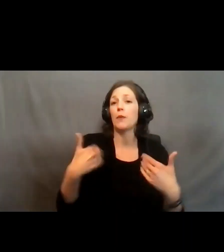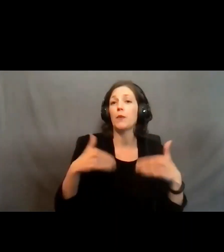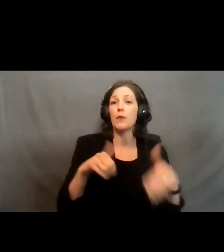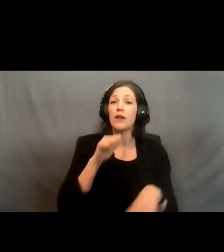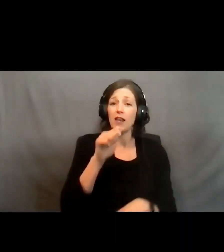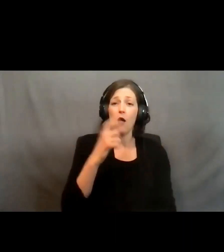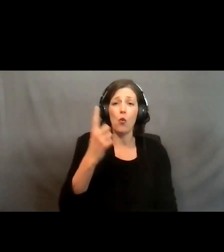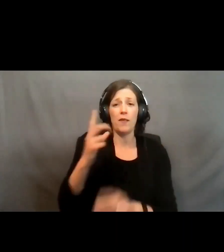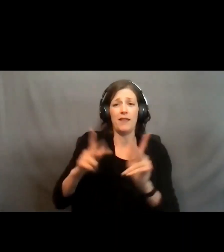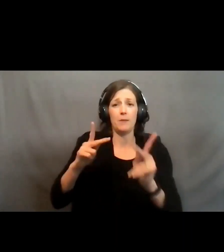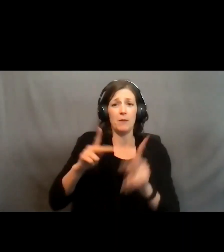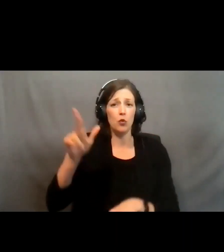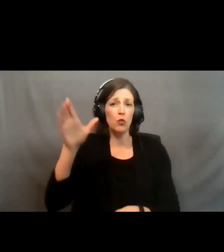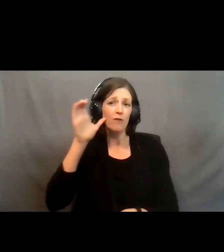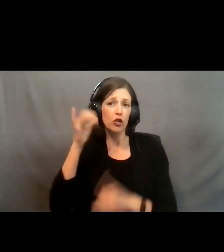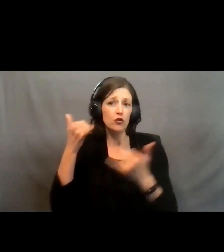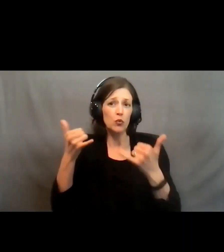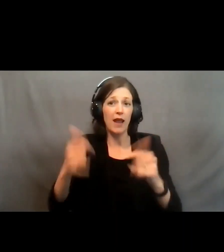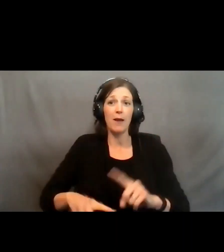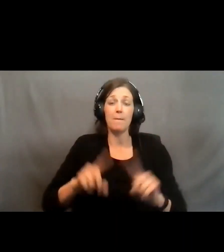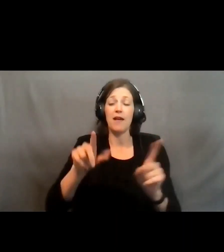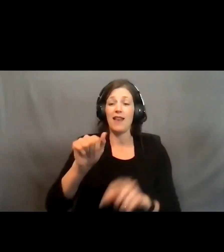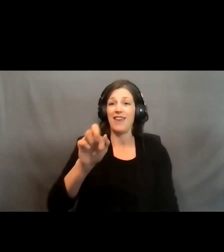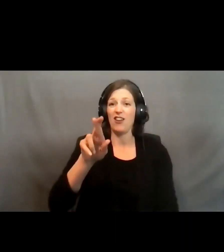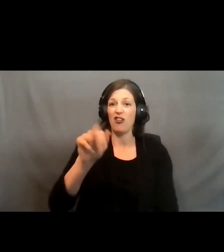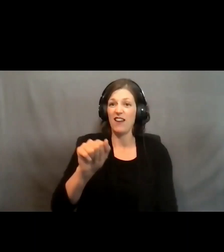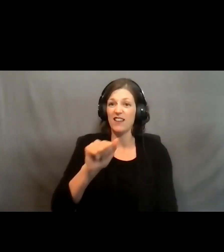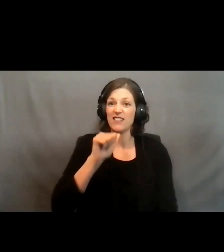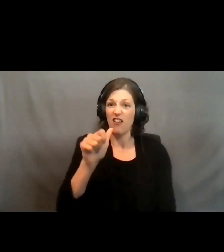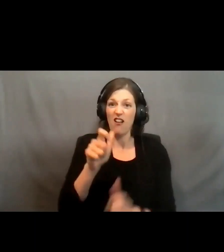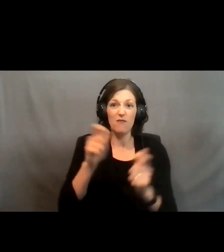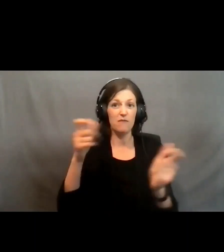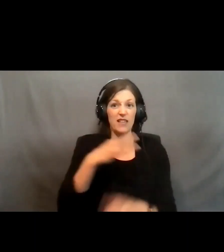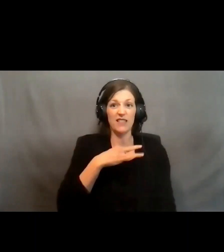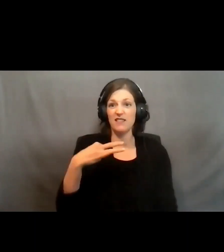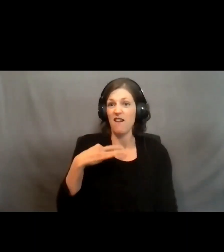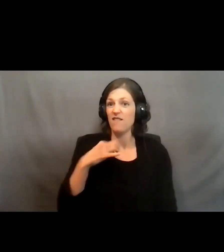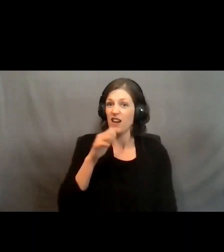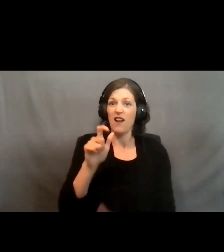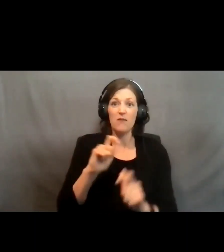13:46:00 but AERA is not a large staff, we are under 30 ,